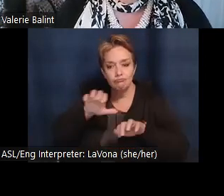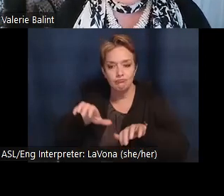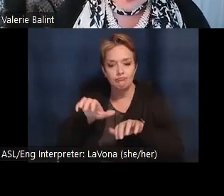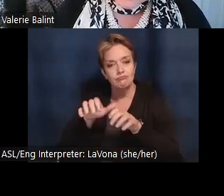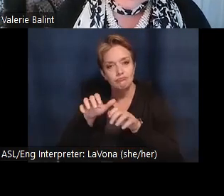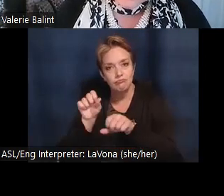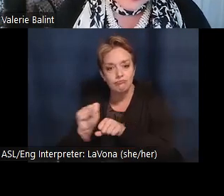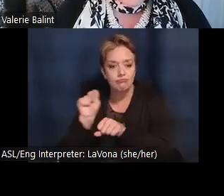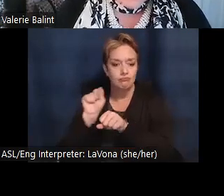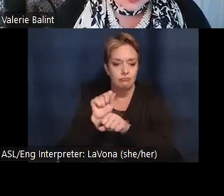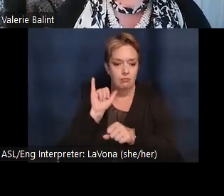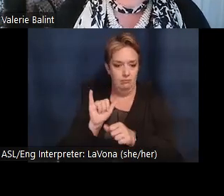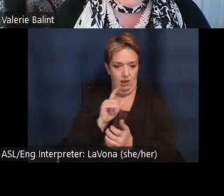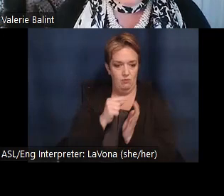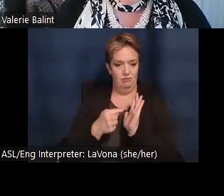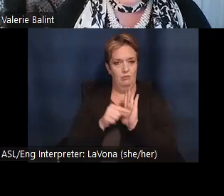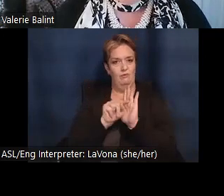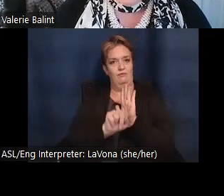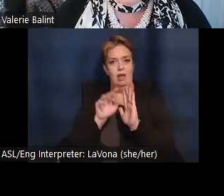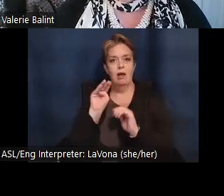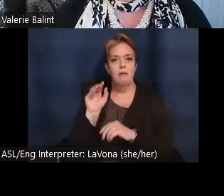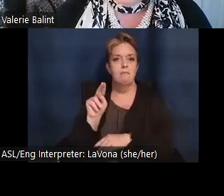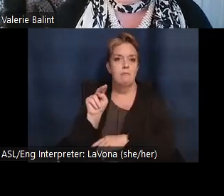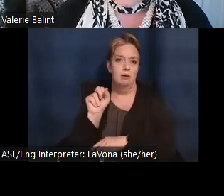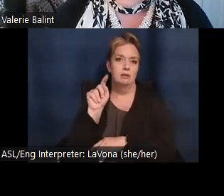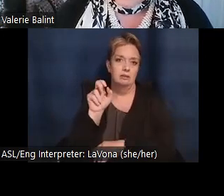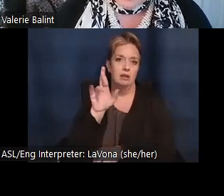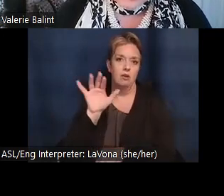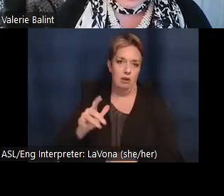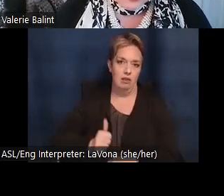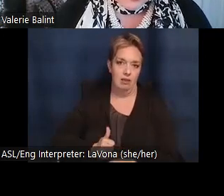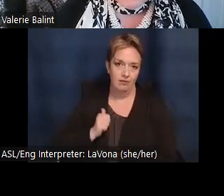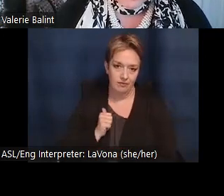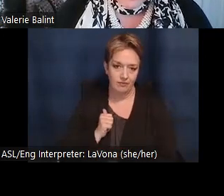But of course the centerpiece will be your visit to O'Keeffe's Abiquiú Home and Studio.